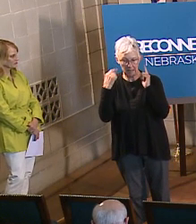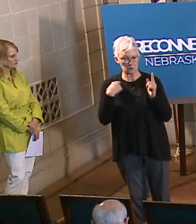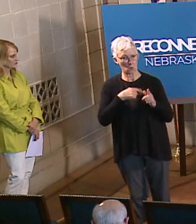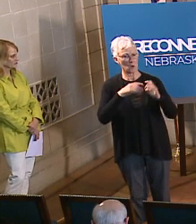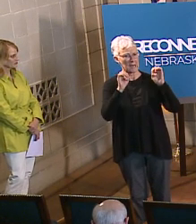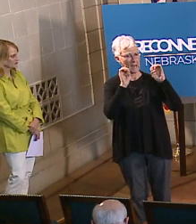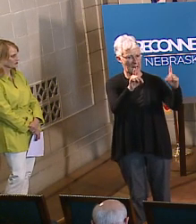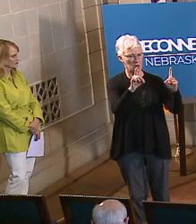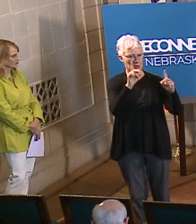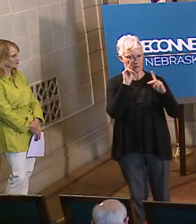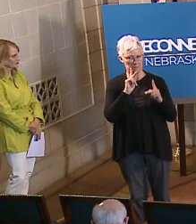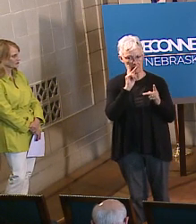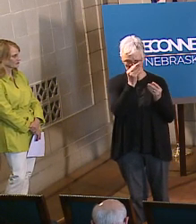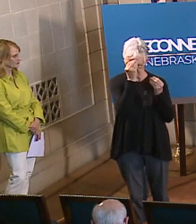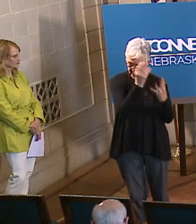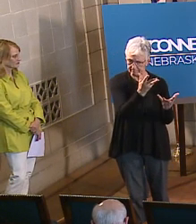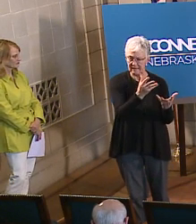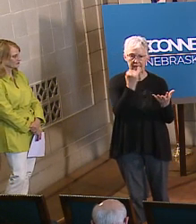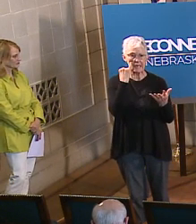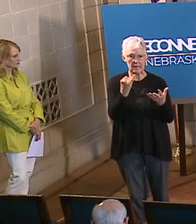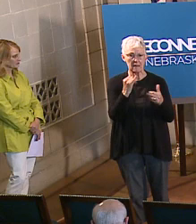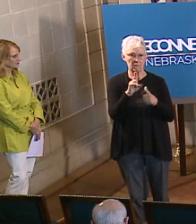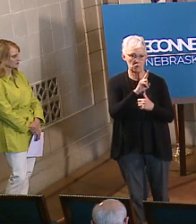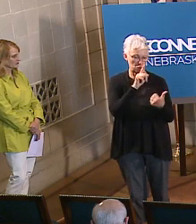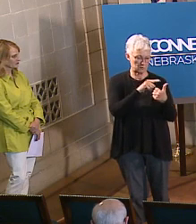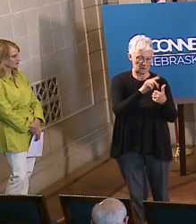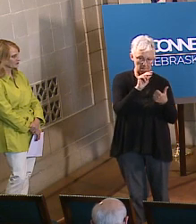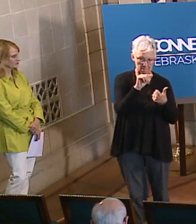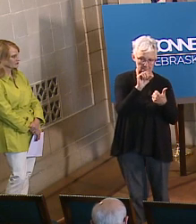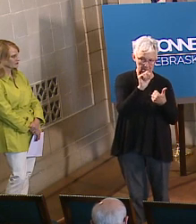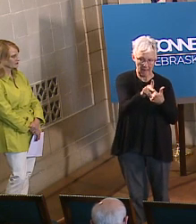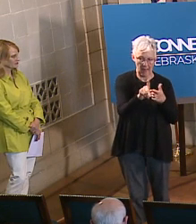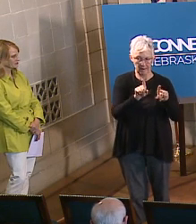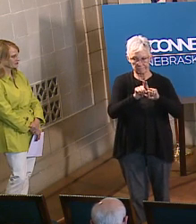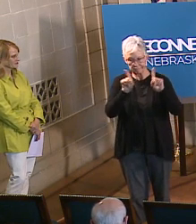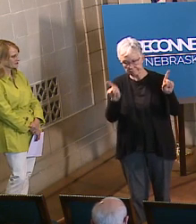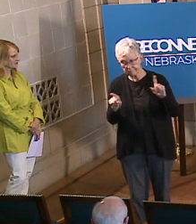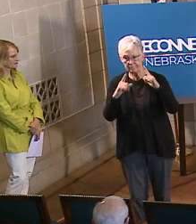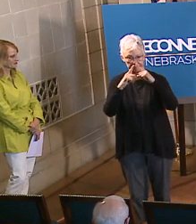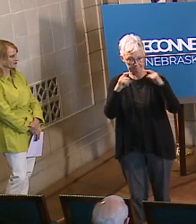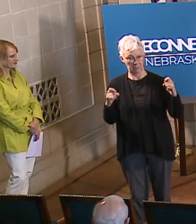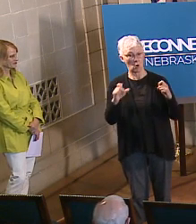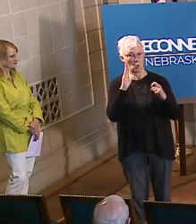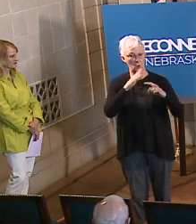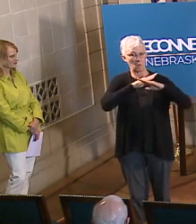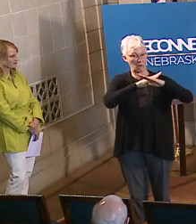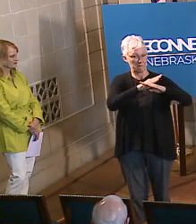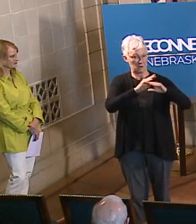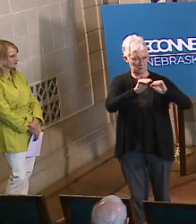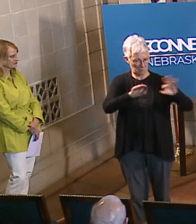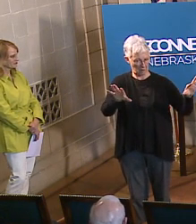MANDATE, THEY DID THAT. SO, BY EDUCATING NEBRASKANS